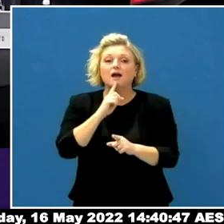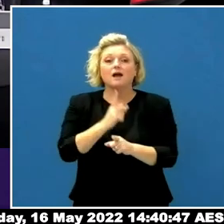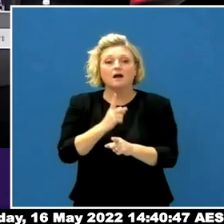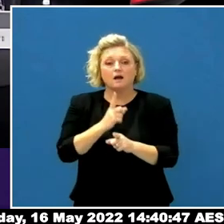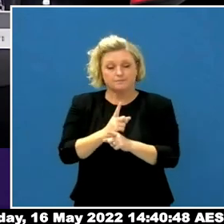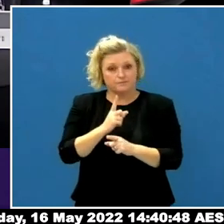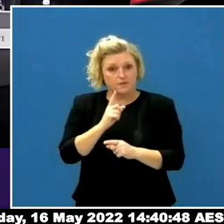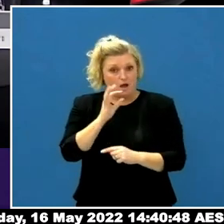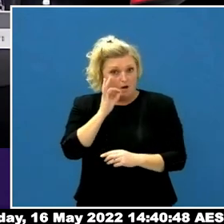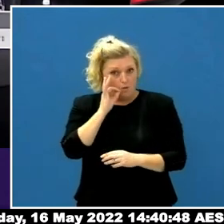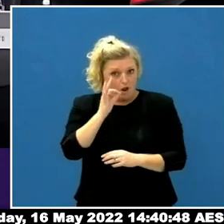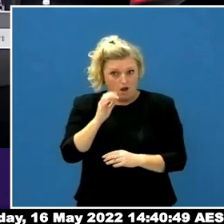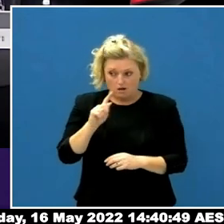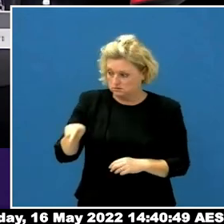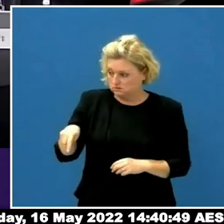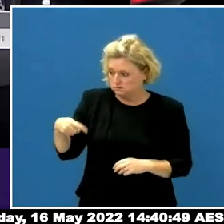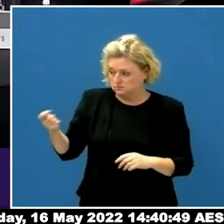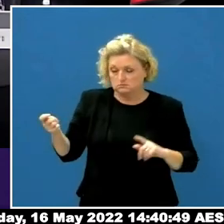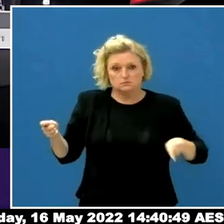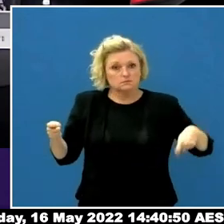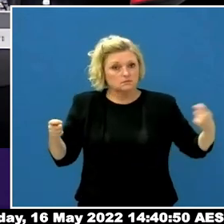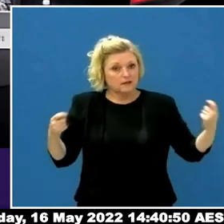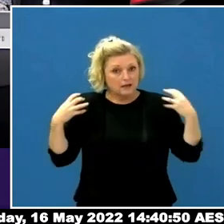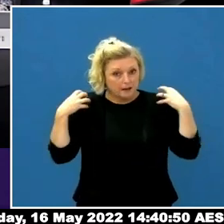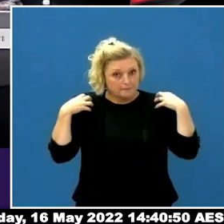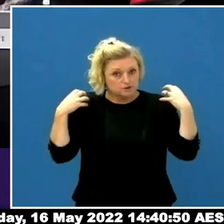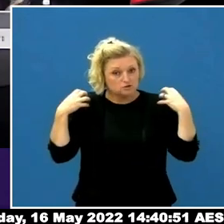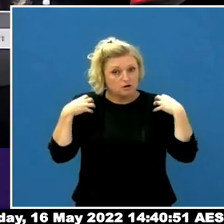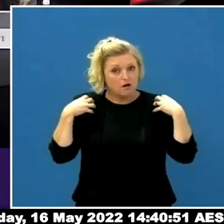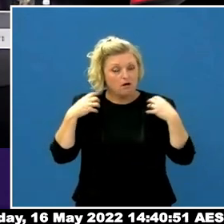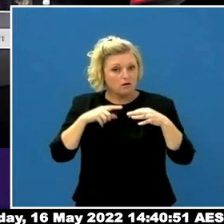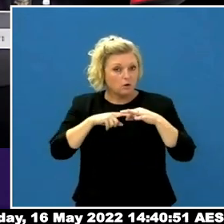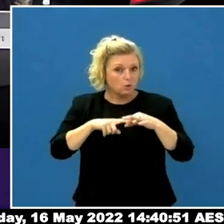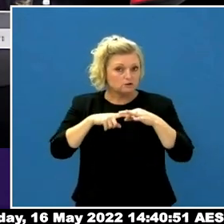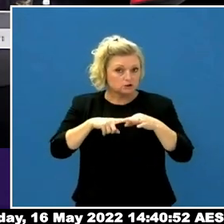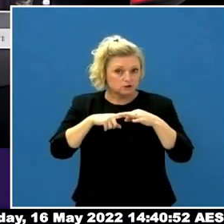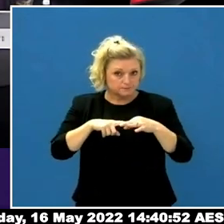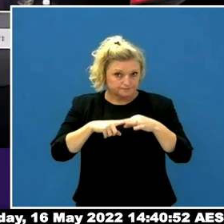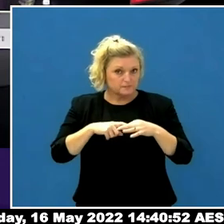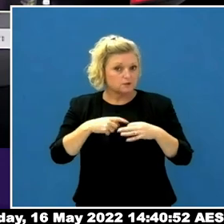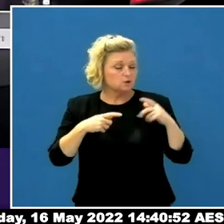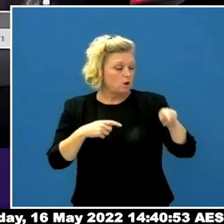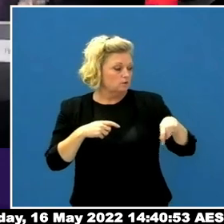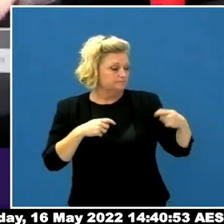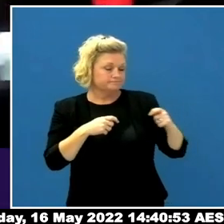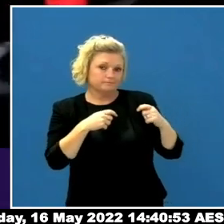you. I'll ask Commissioner Bennett first. I've got a few questions.